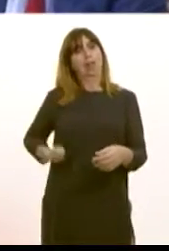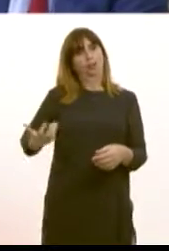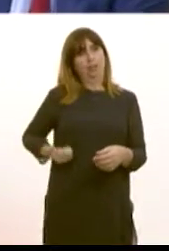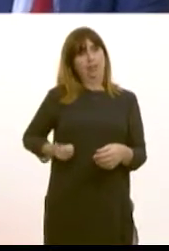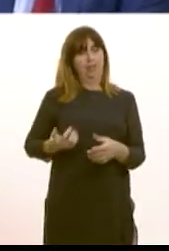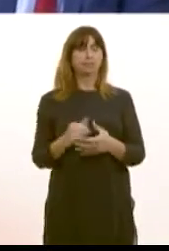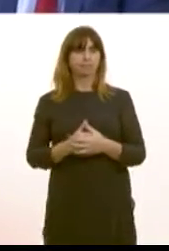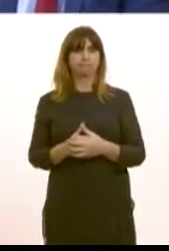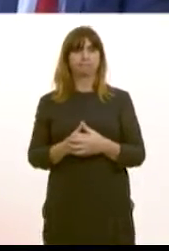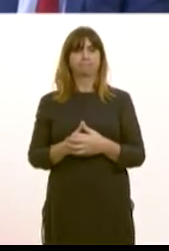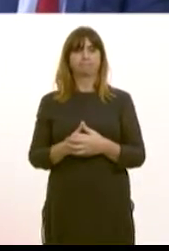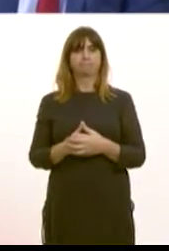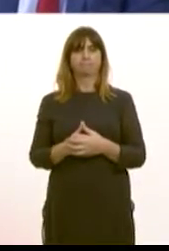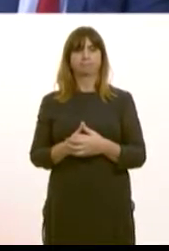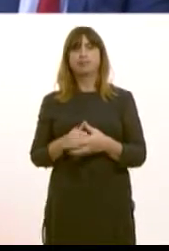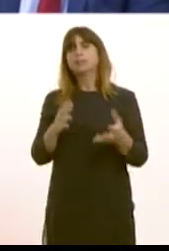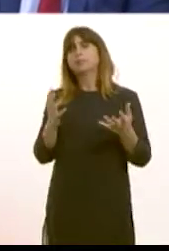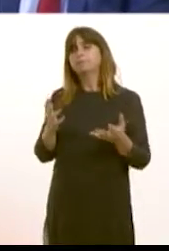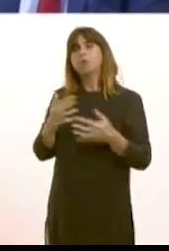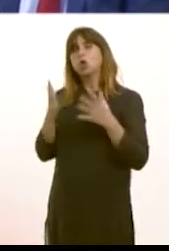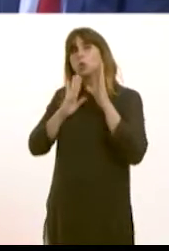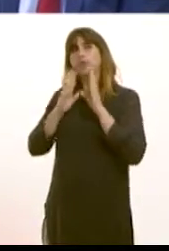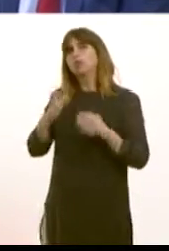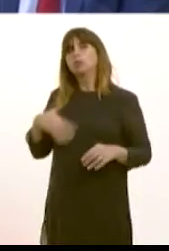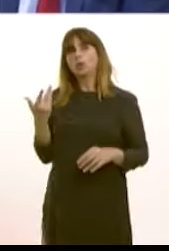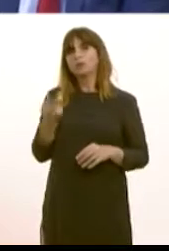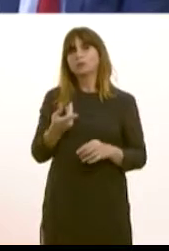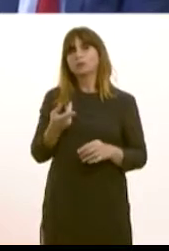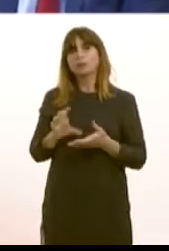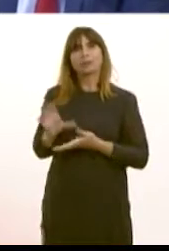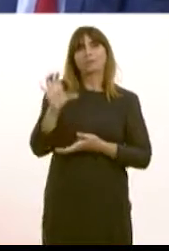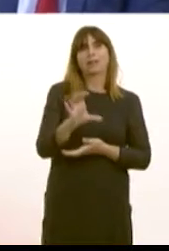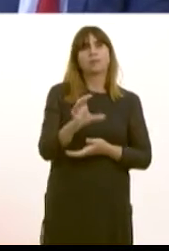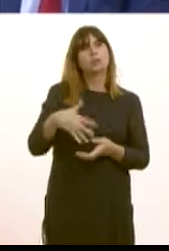What I notice in many younger GPs is that theyíre not interested in buying into a practice. They want to be salaried; they want to have the flexibility.